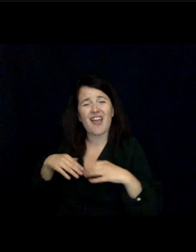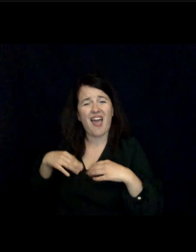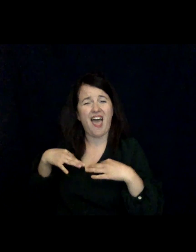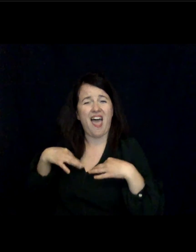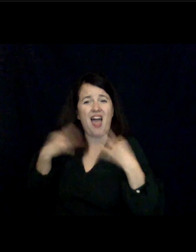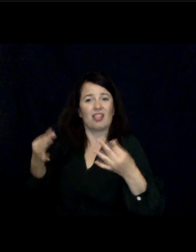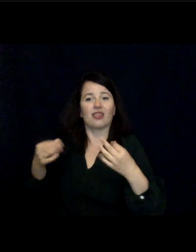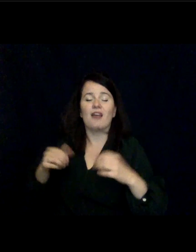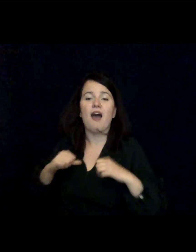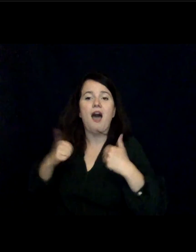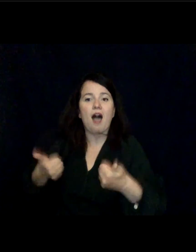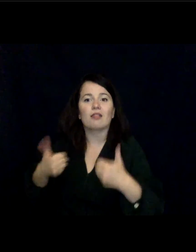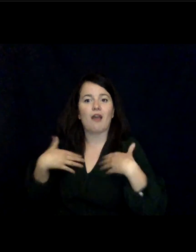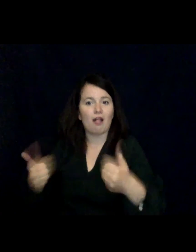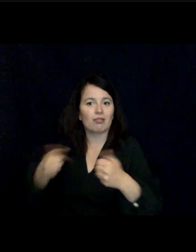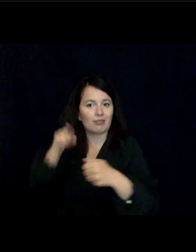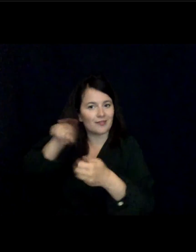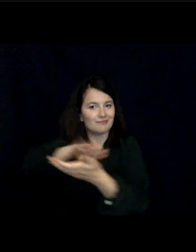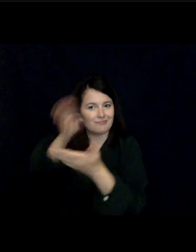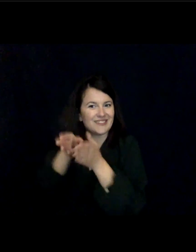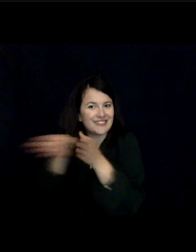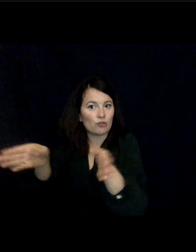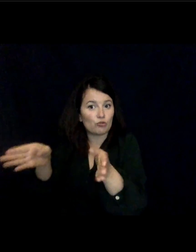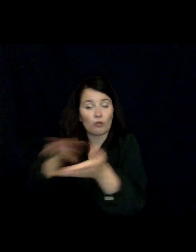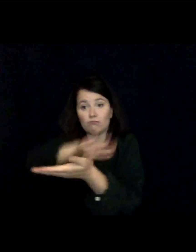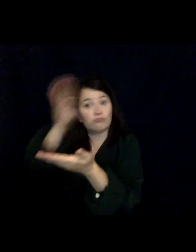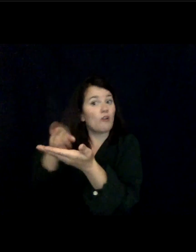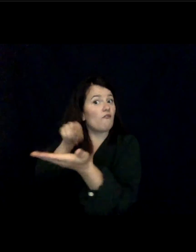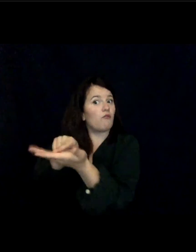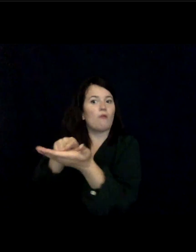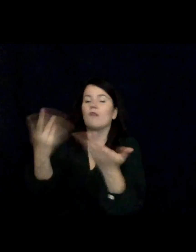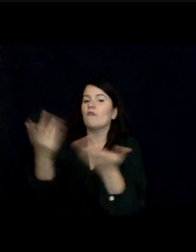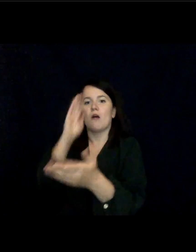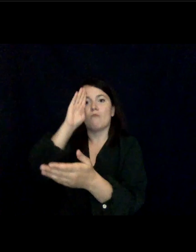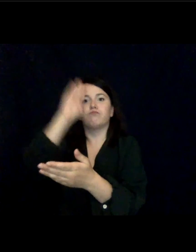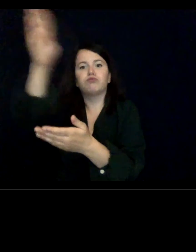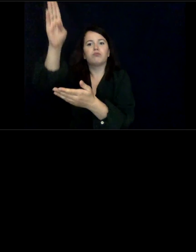We have more elaborated ideas if you are interested. Thank you.